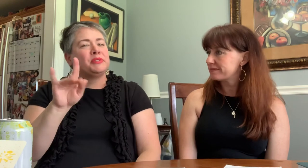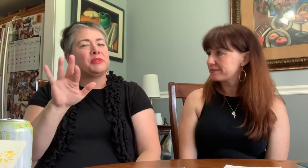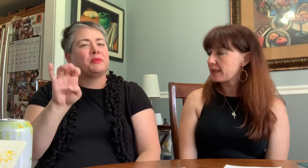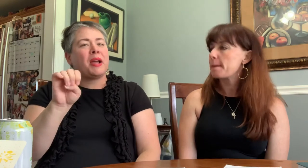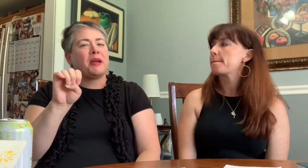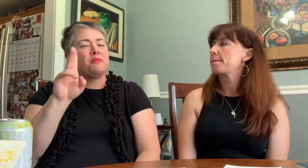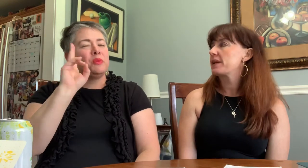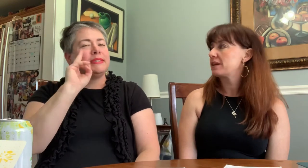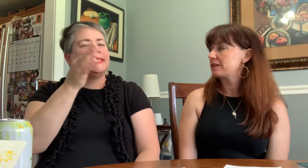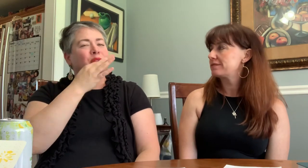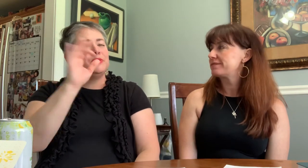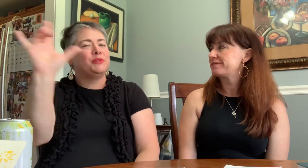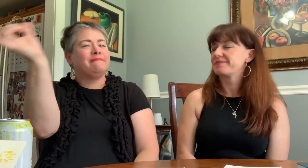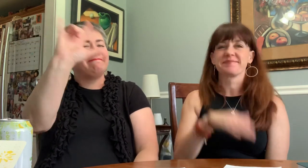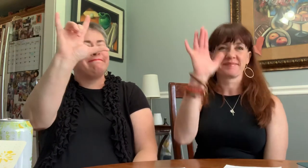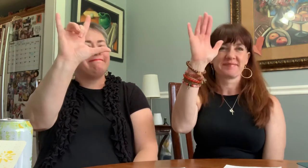SUBSCRIBE!